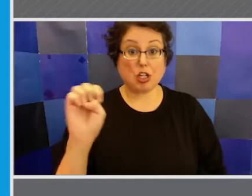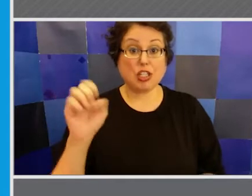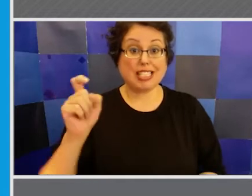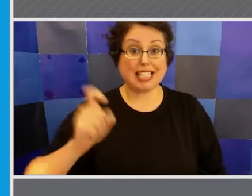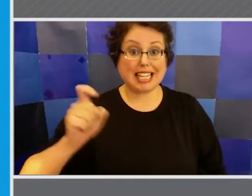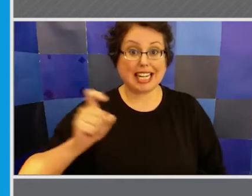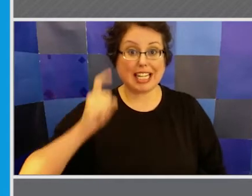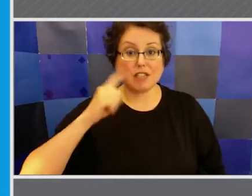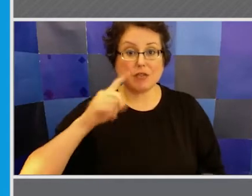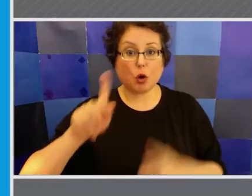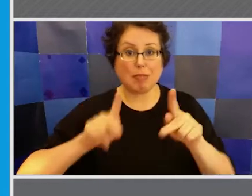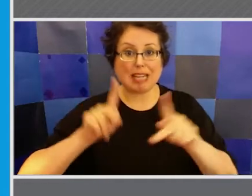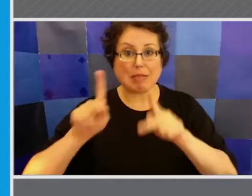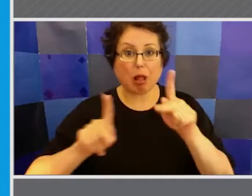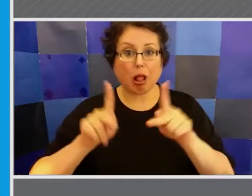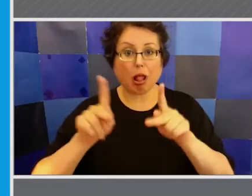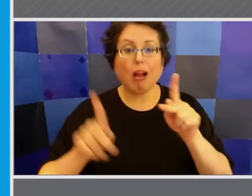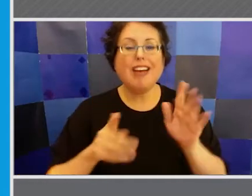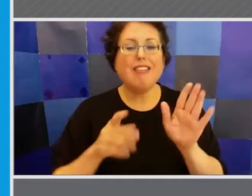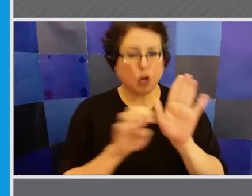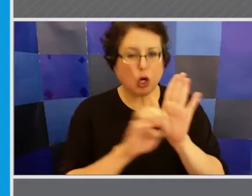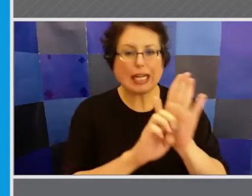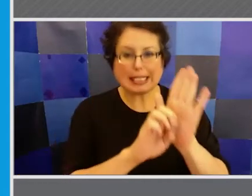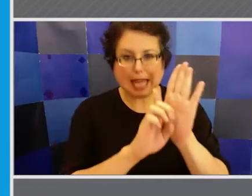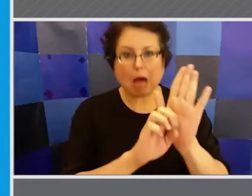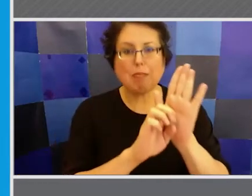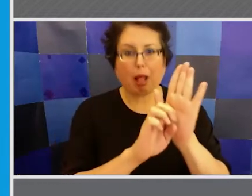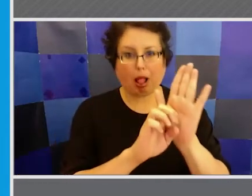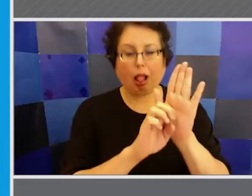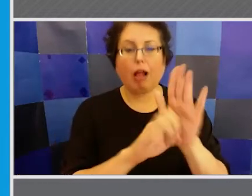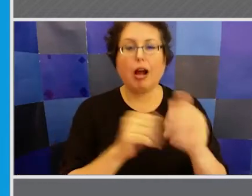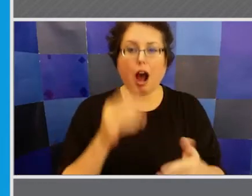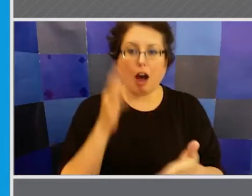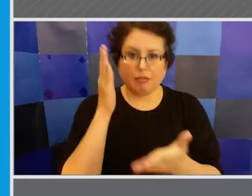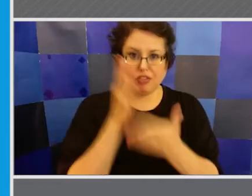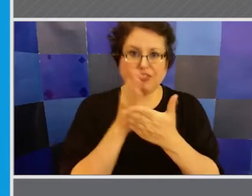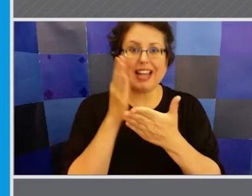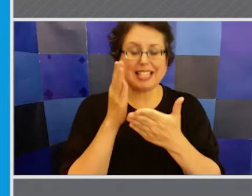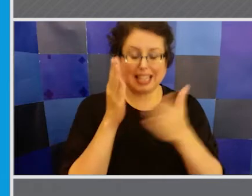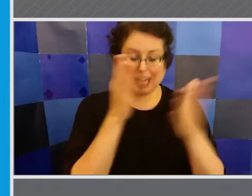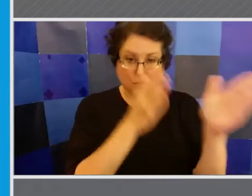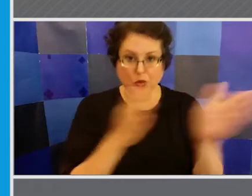give a quick example of the preventable to prevent prepare for and respond to coronavirus,